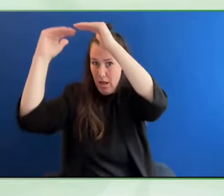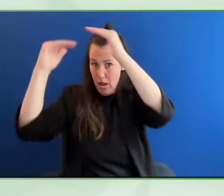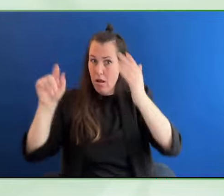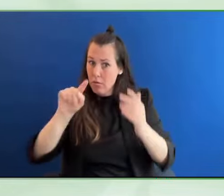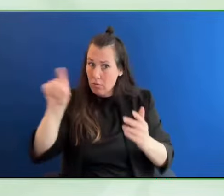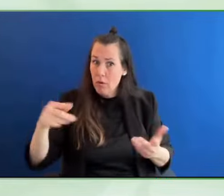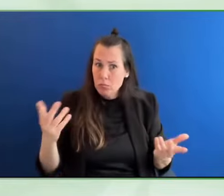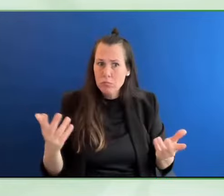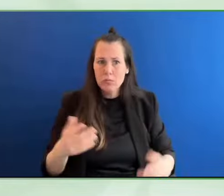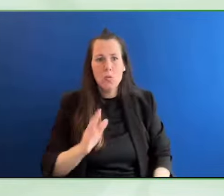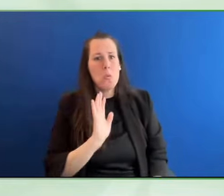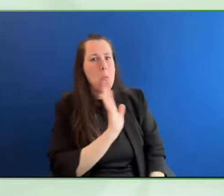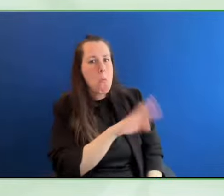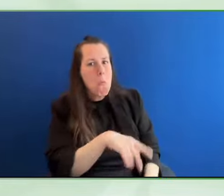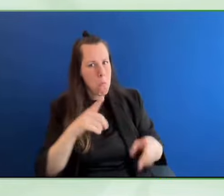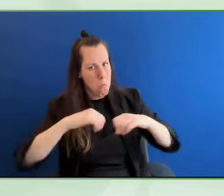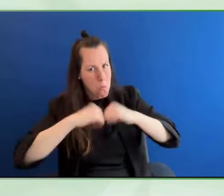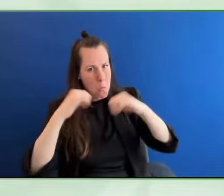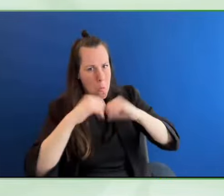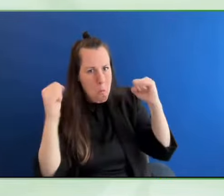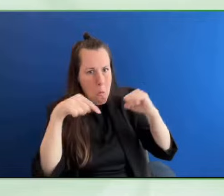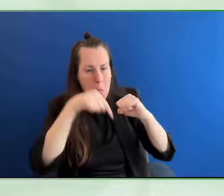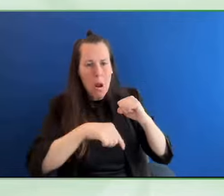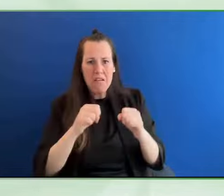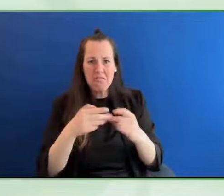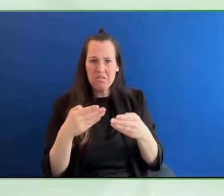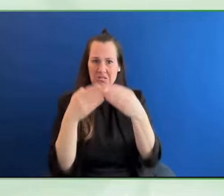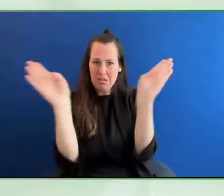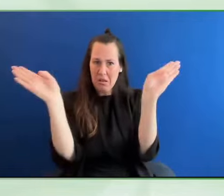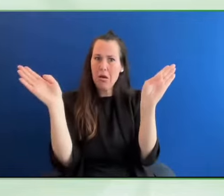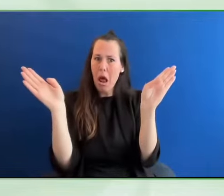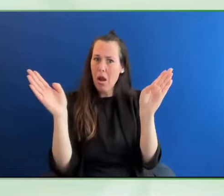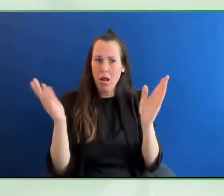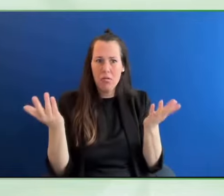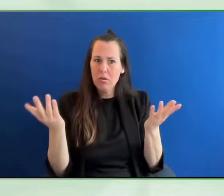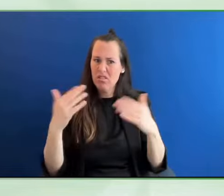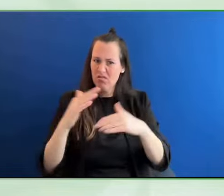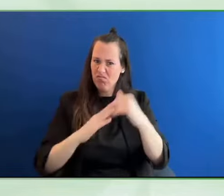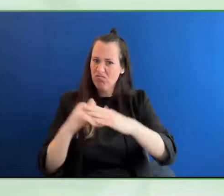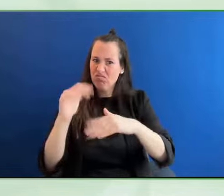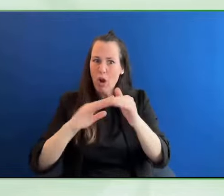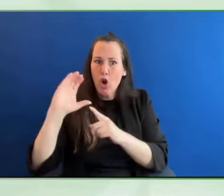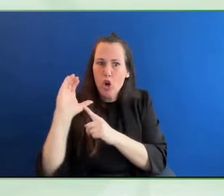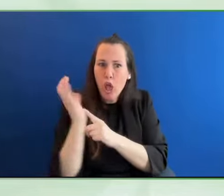so many things well but in order to do those things will there needs to be careful plans